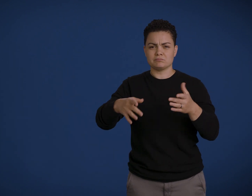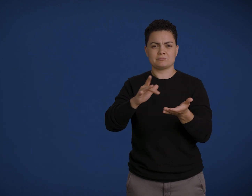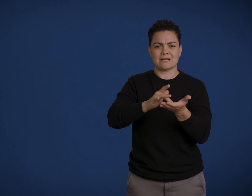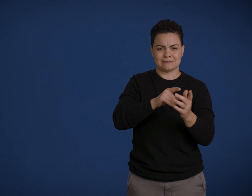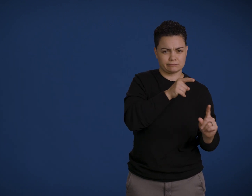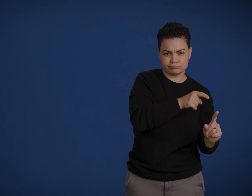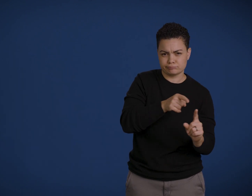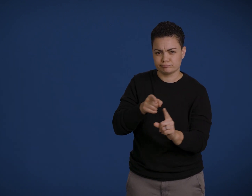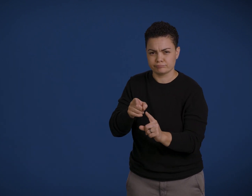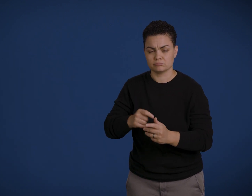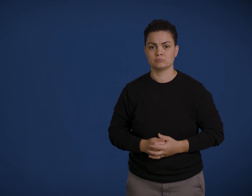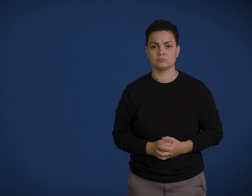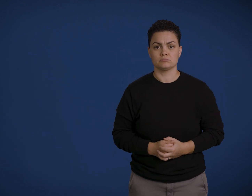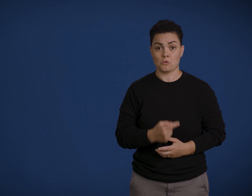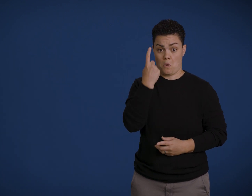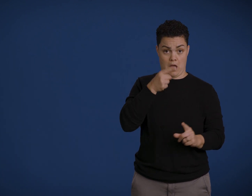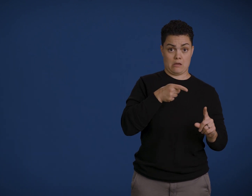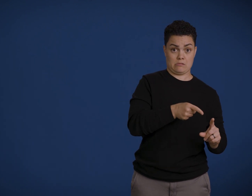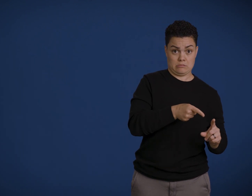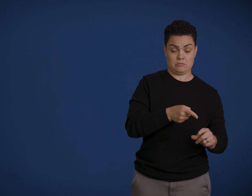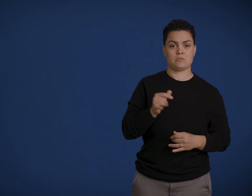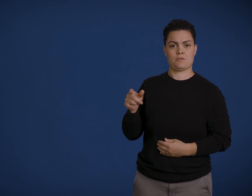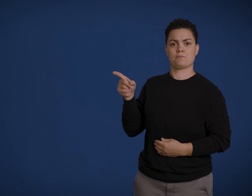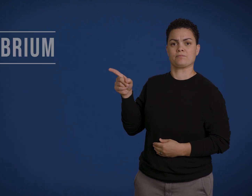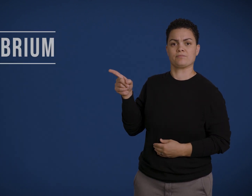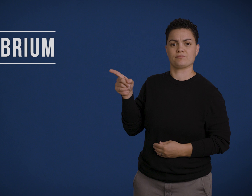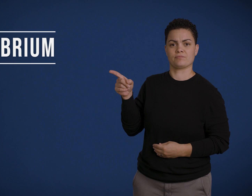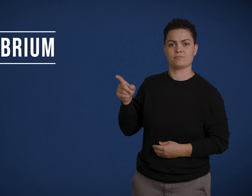For a standard alcohol detox the main medication used is Librium.